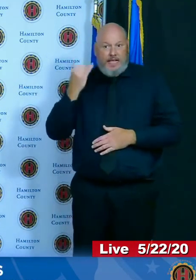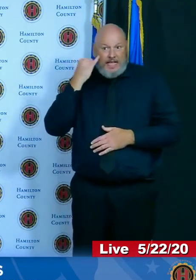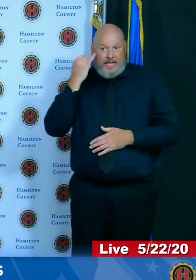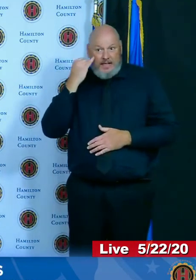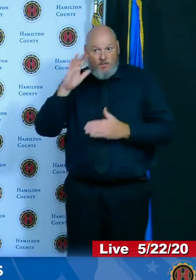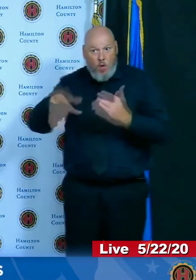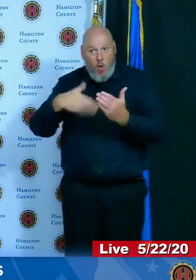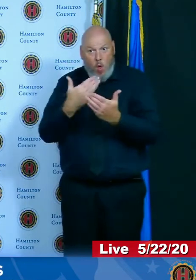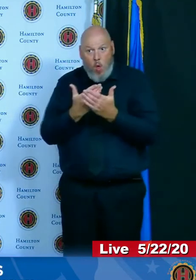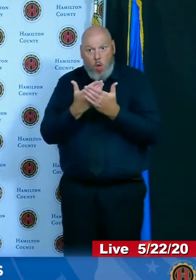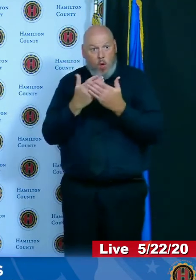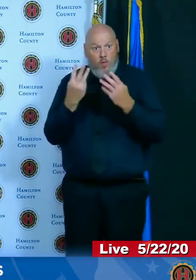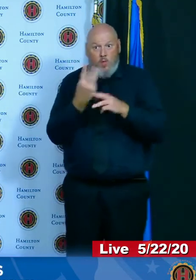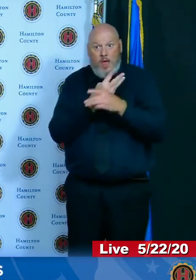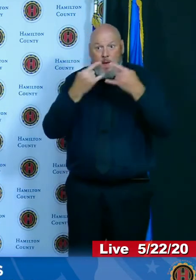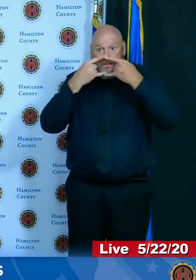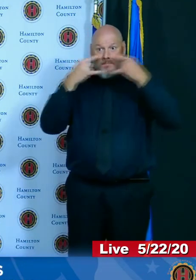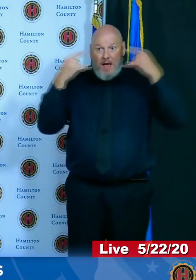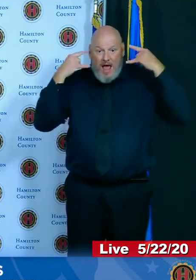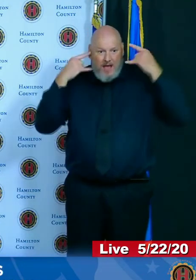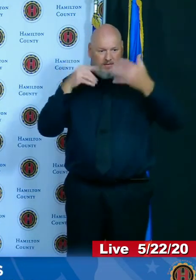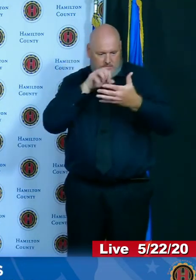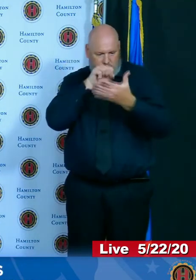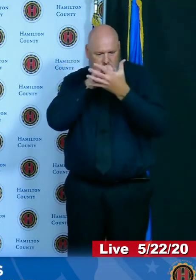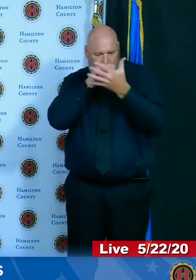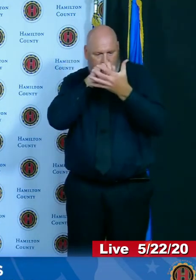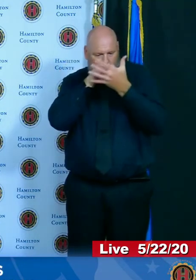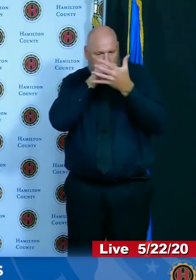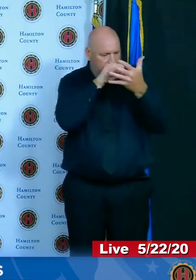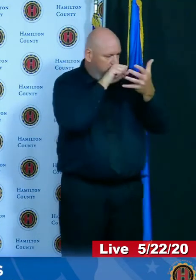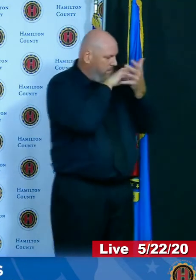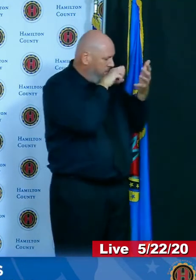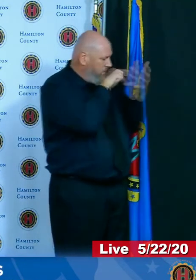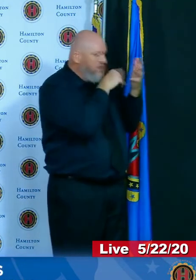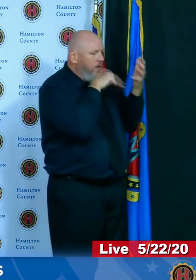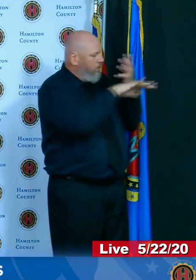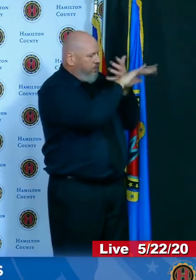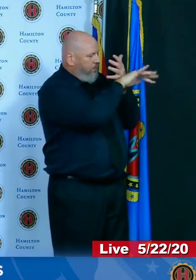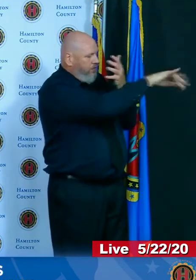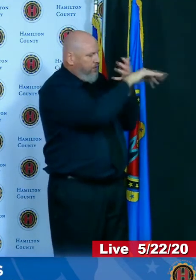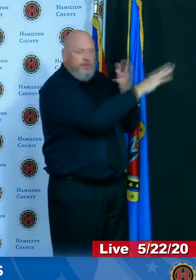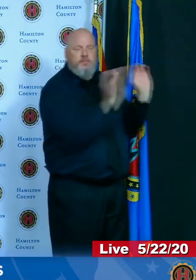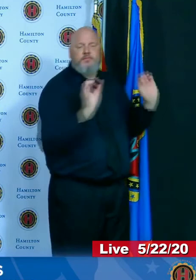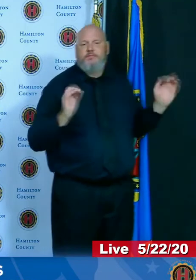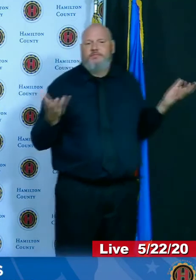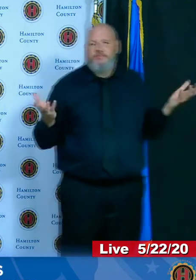disease would plummet and so now I did end up eating at a place that was doing